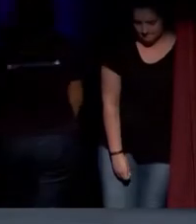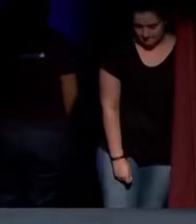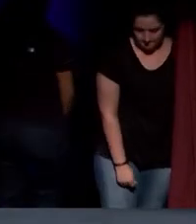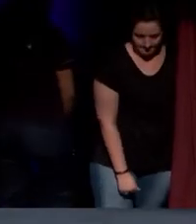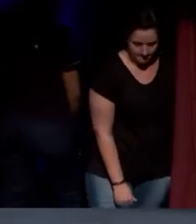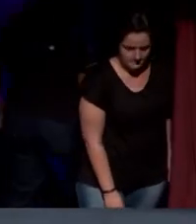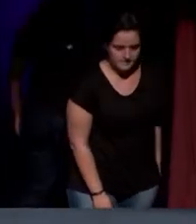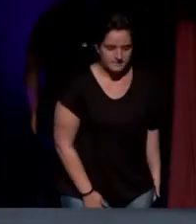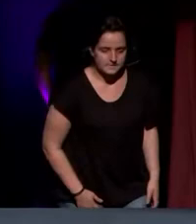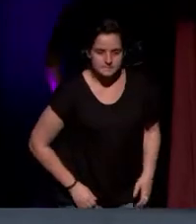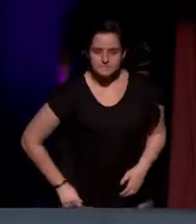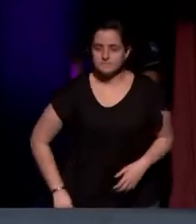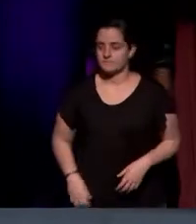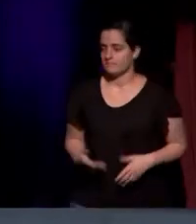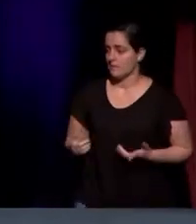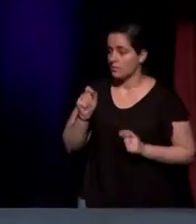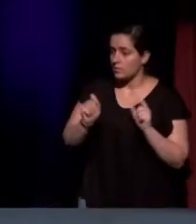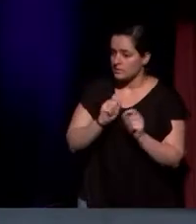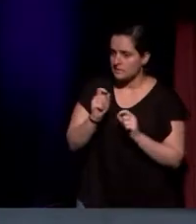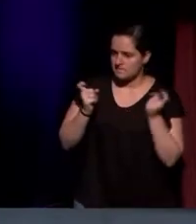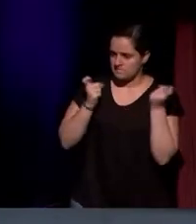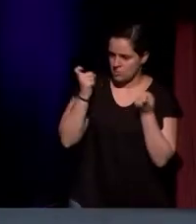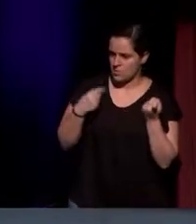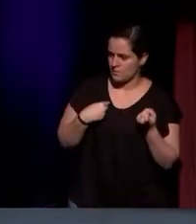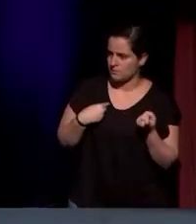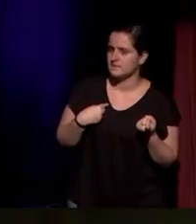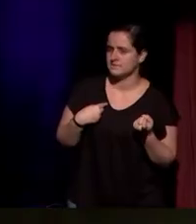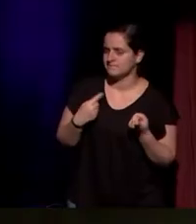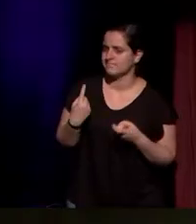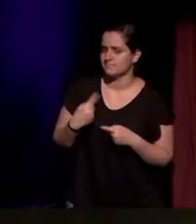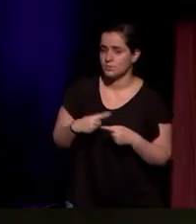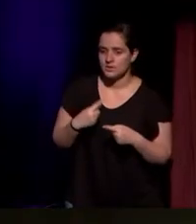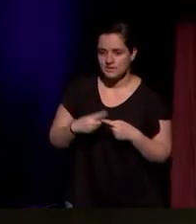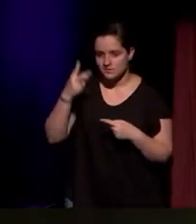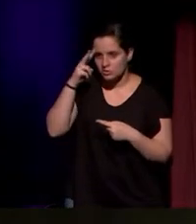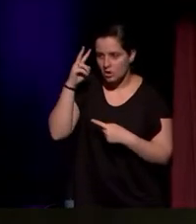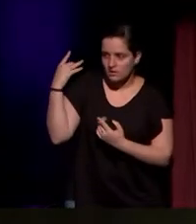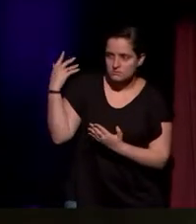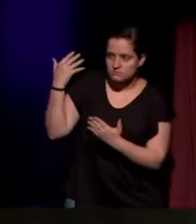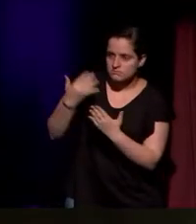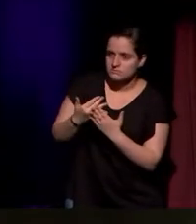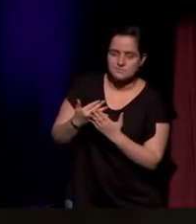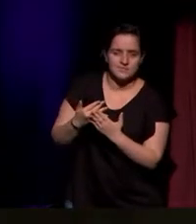which worries me a lot, because historically it is not what happened,